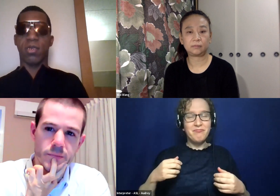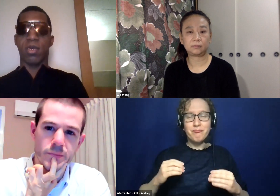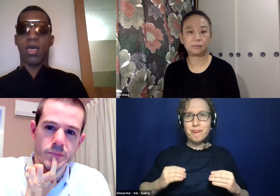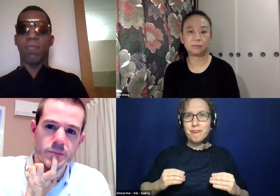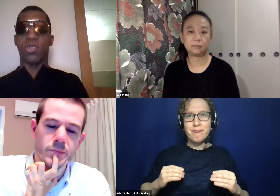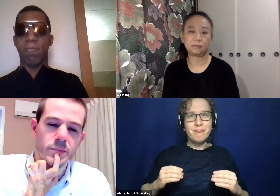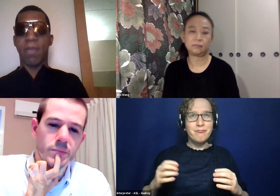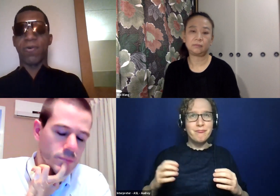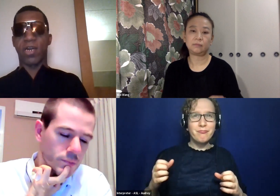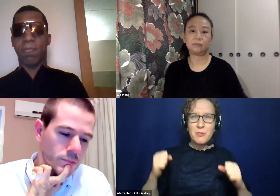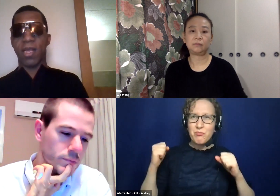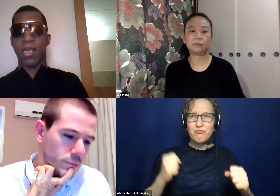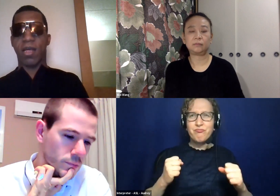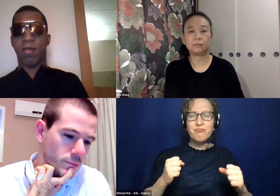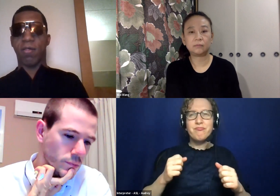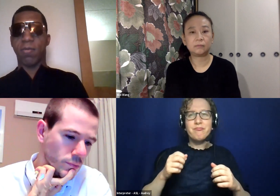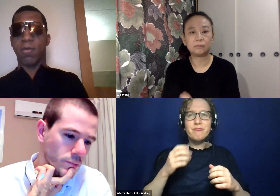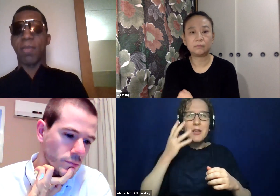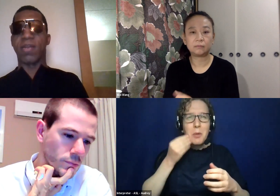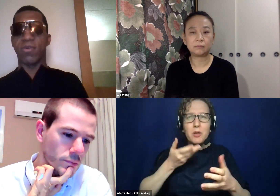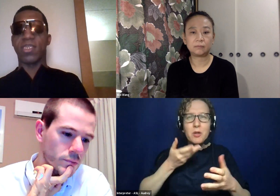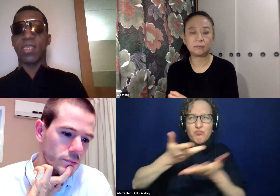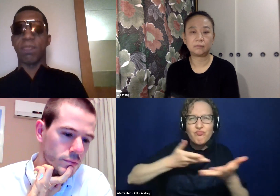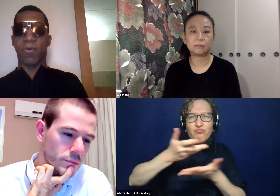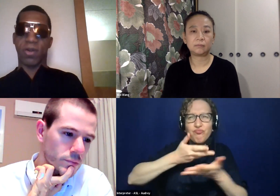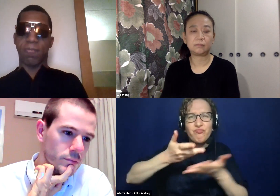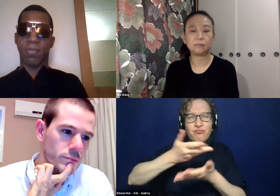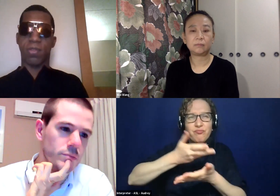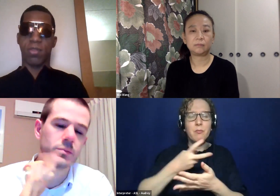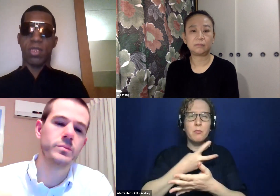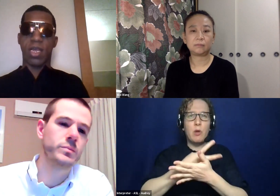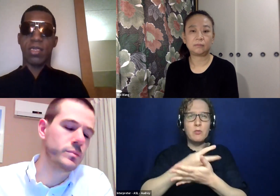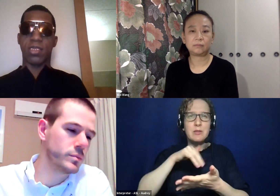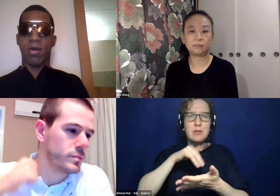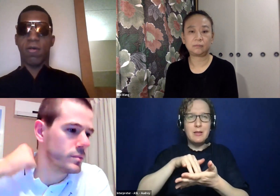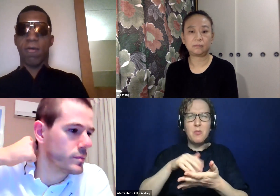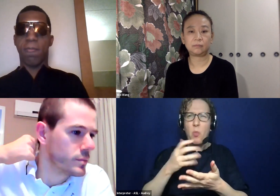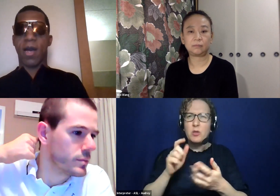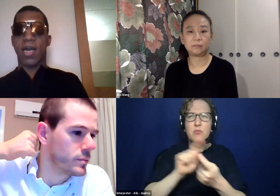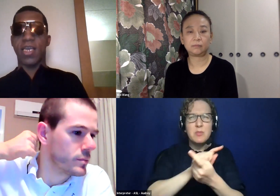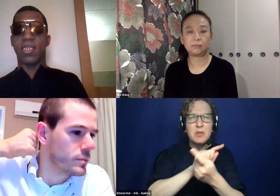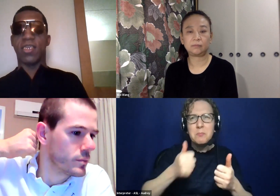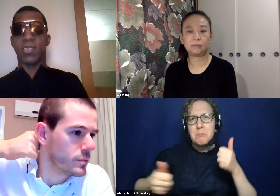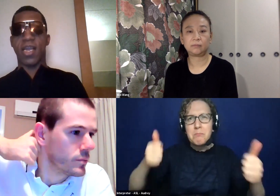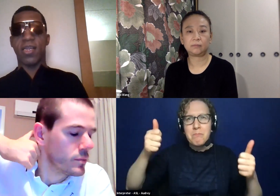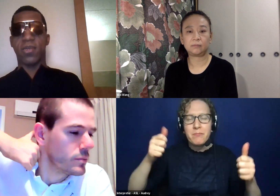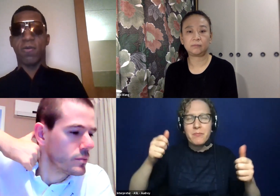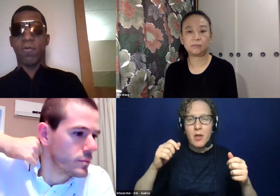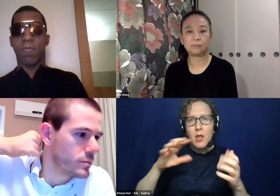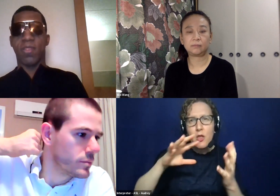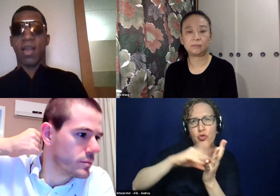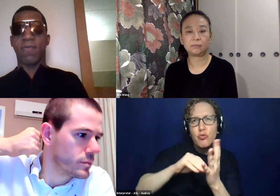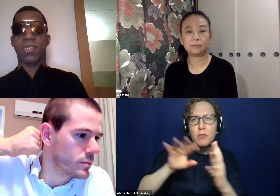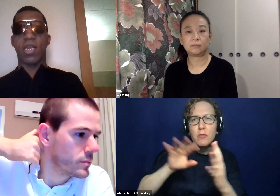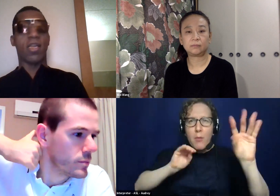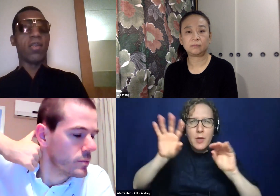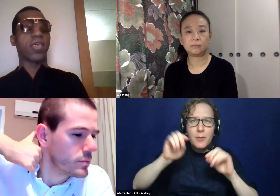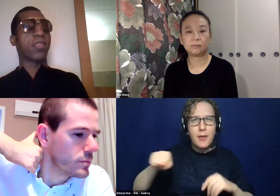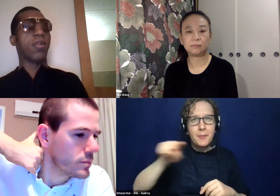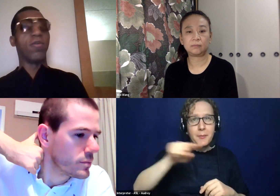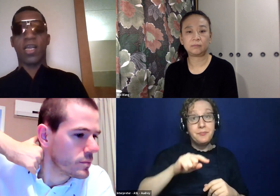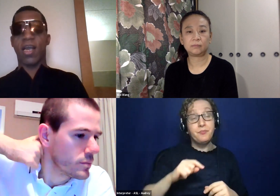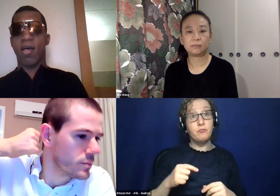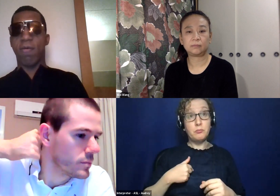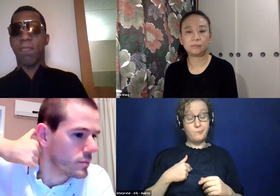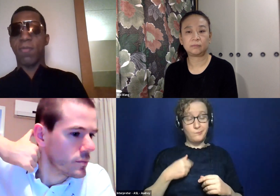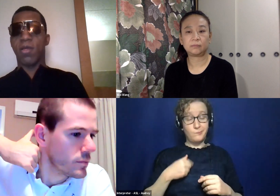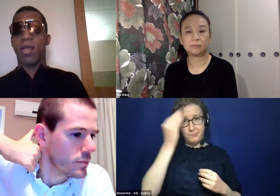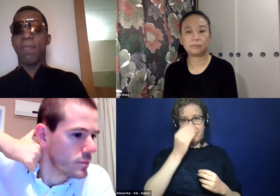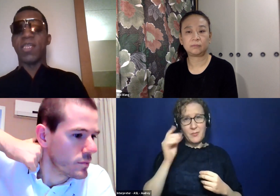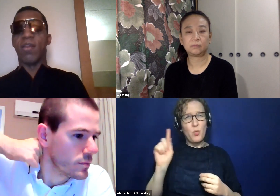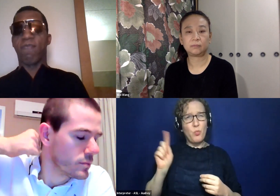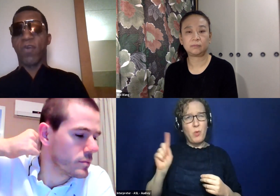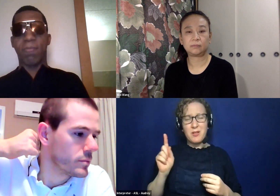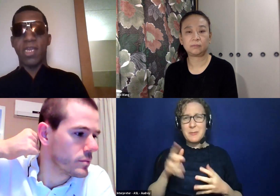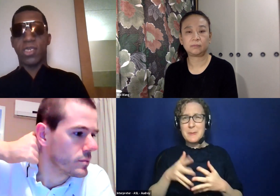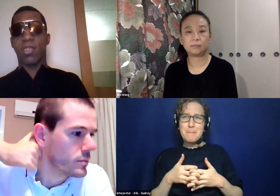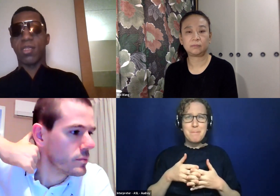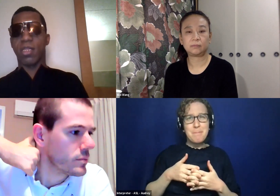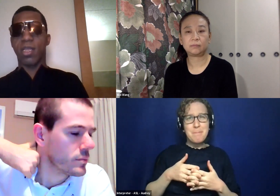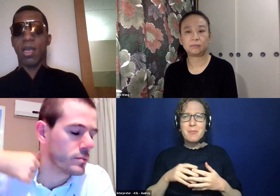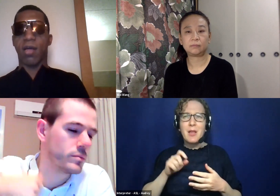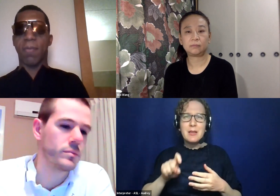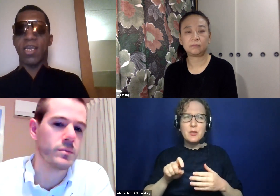during my program, my graduate study program, so I decided that I was going to look for admission